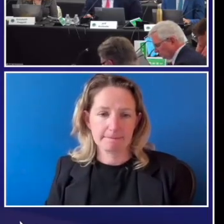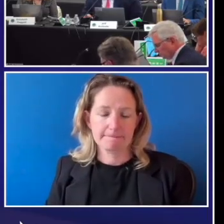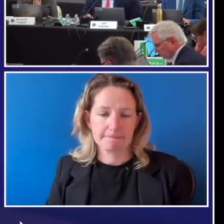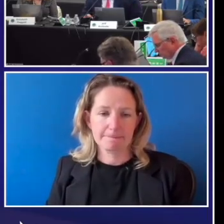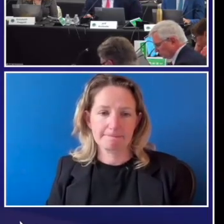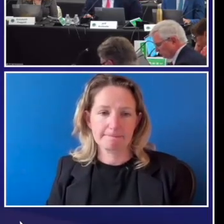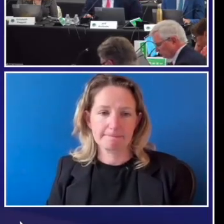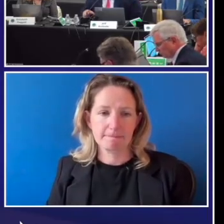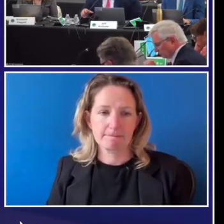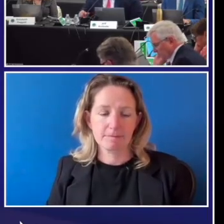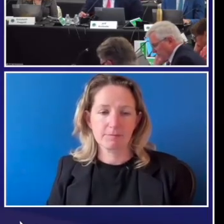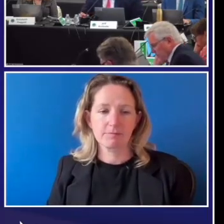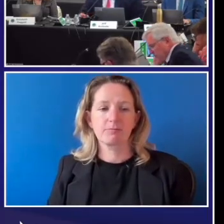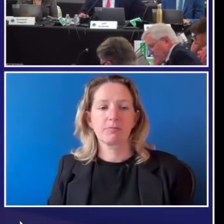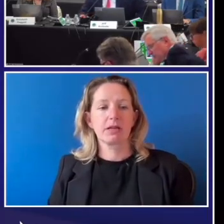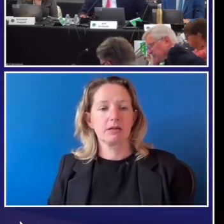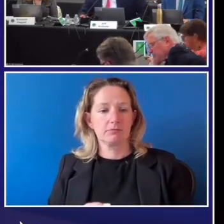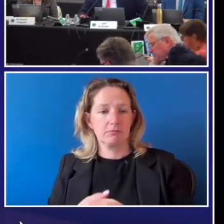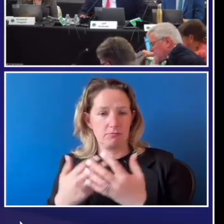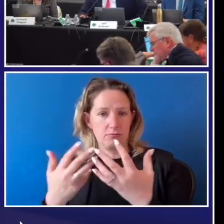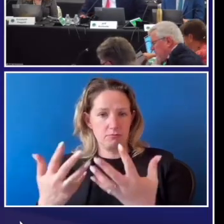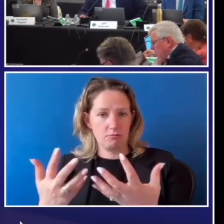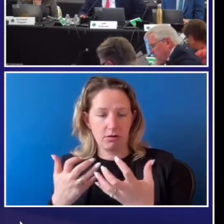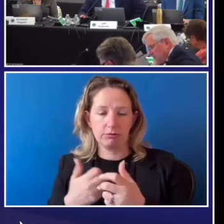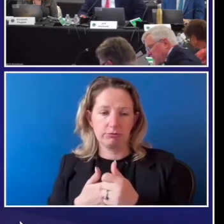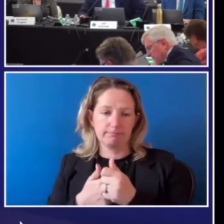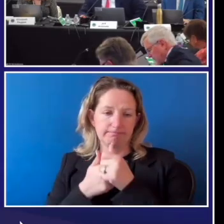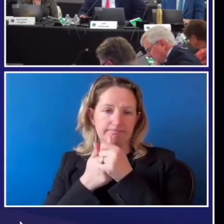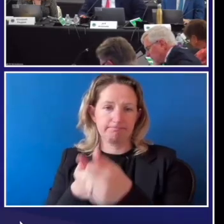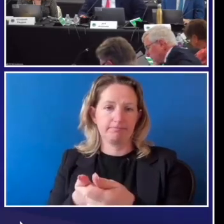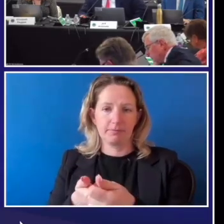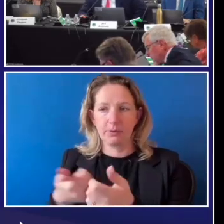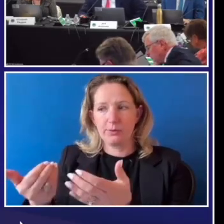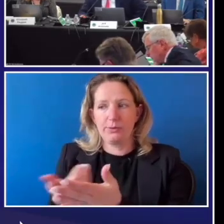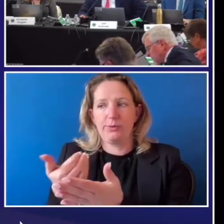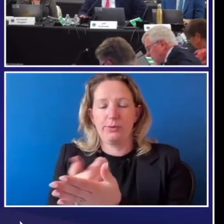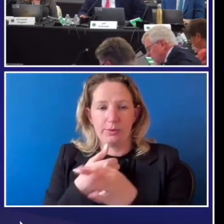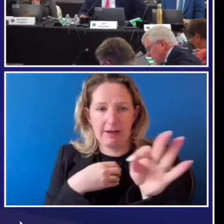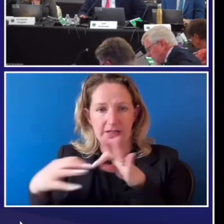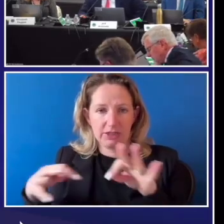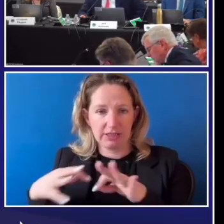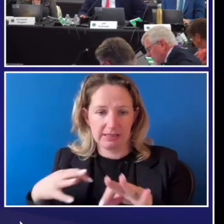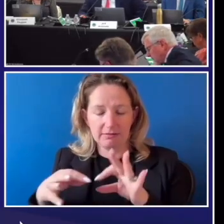and to be consistent with the, with the new definition of um, related to um,